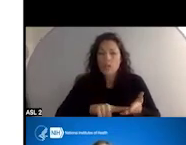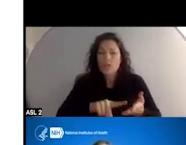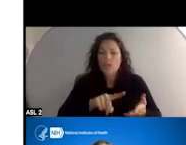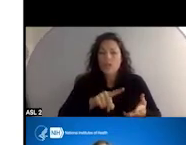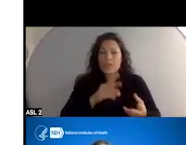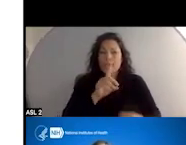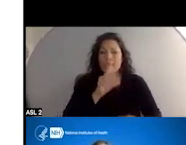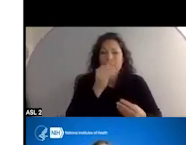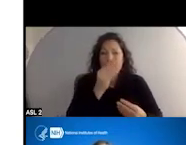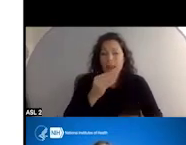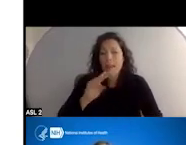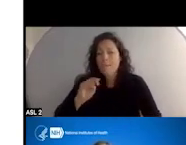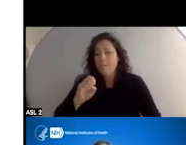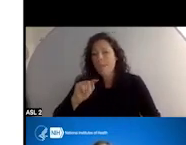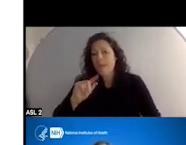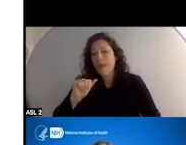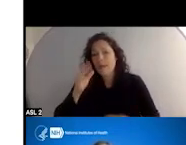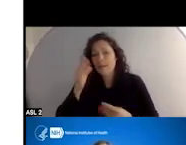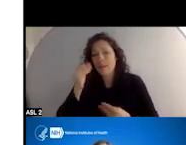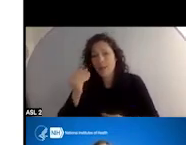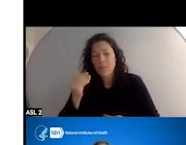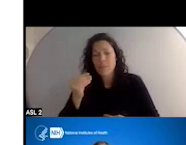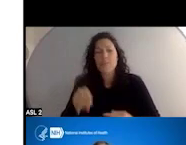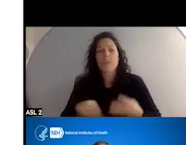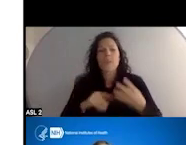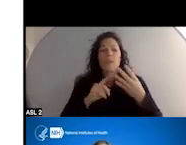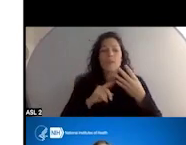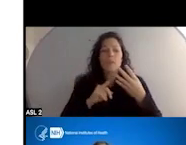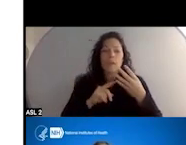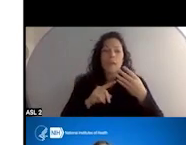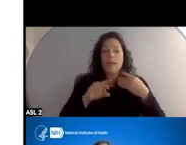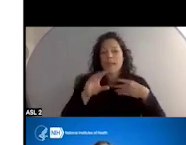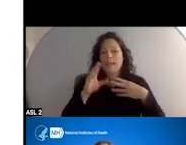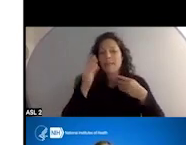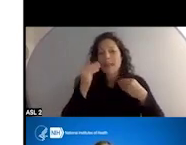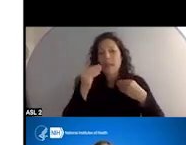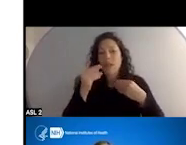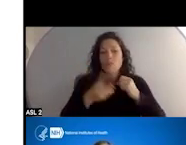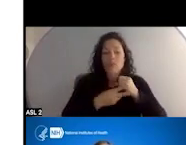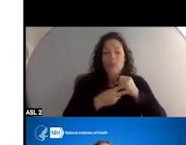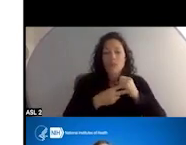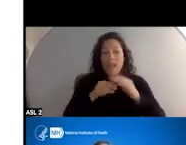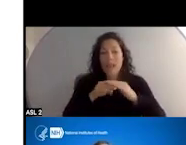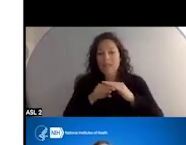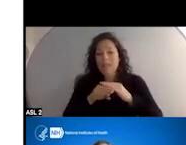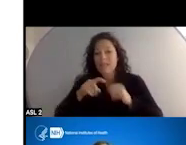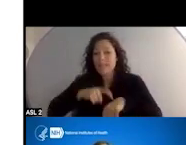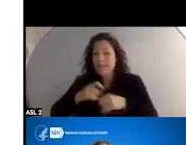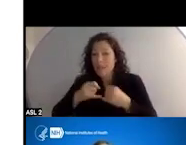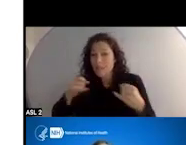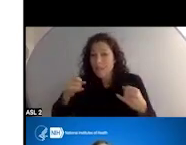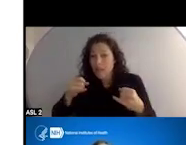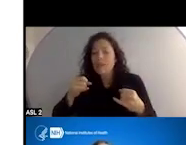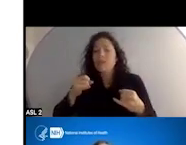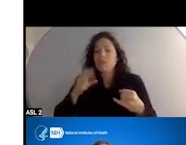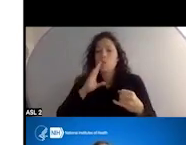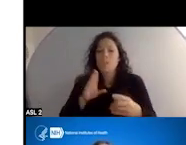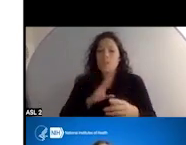and then data preservation, access and timelines. You should be indicating if you'll be depositing your data in a repository,